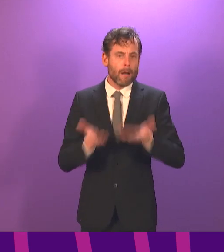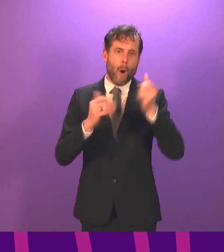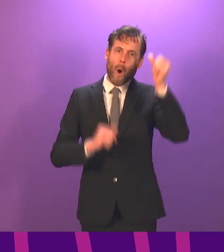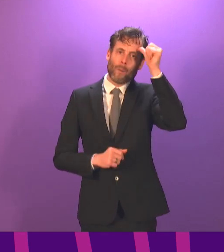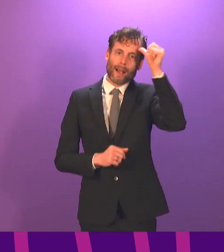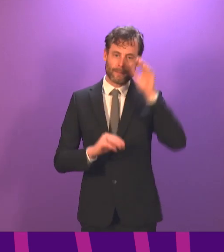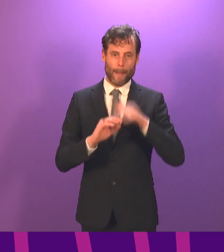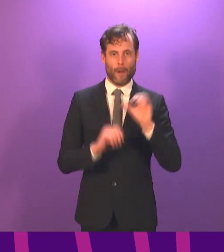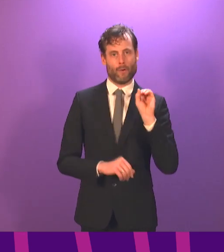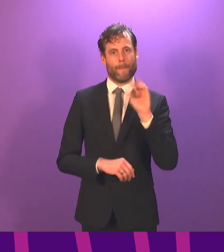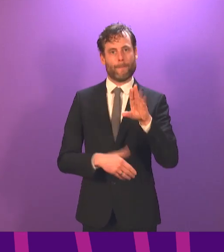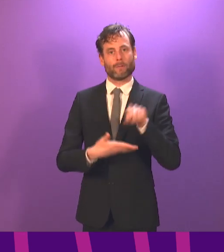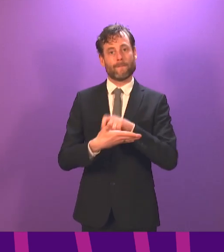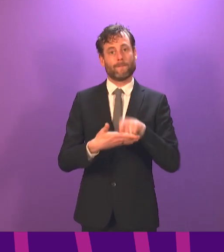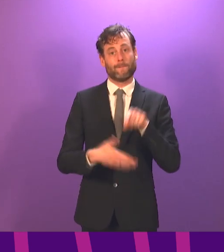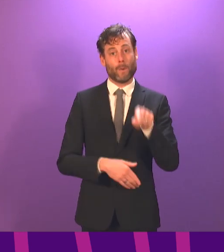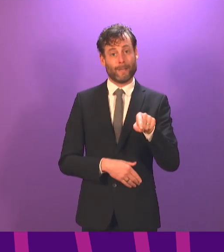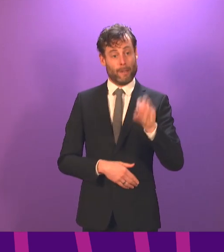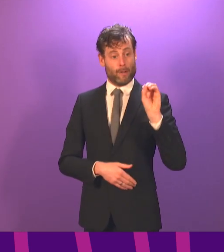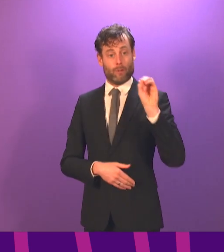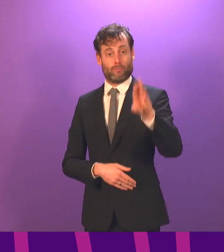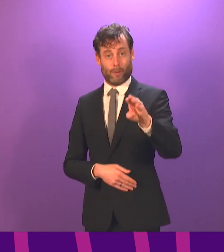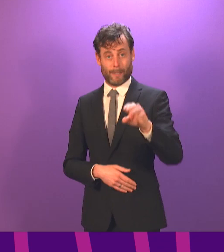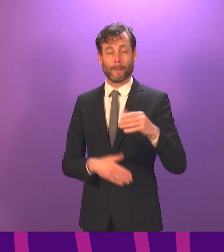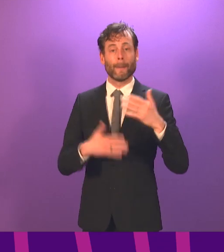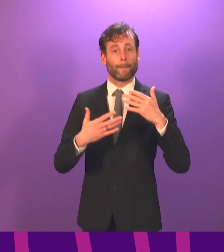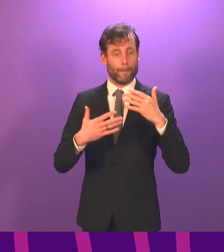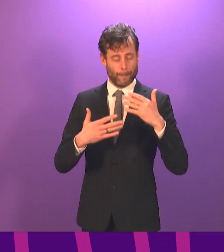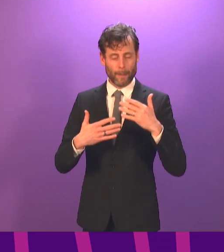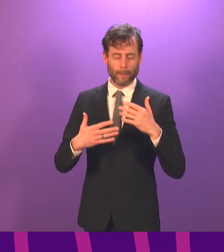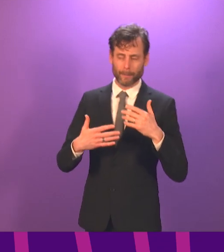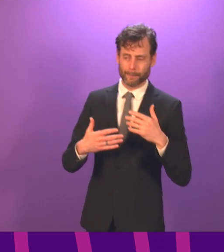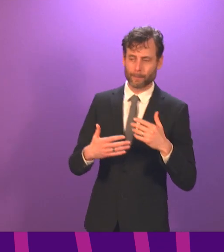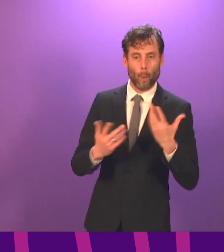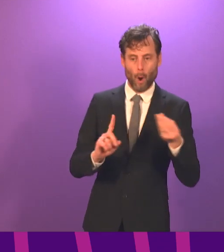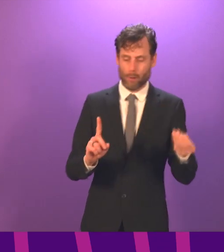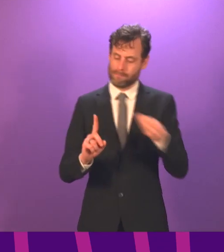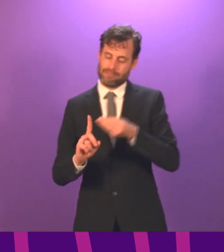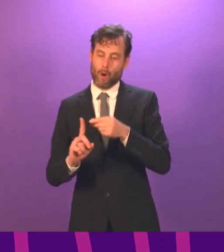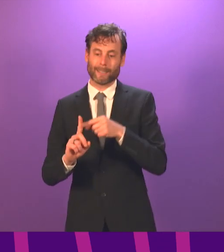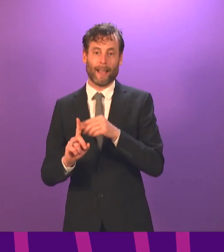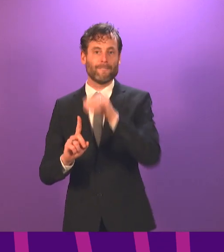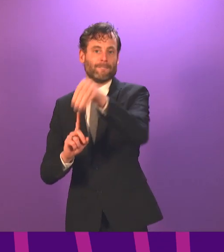and the proxy voting aspect has been developed as well. The CMO has written to everyone on the